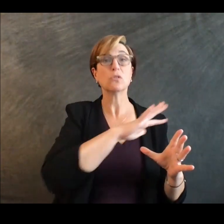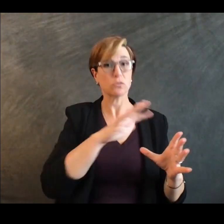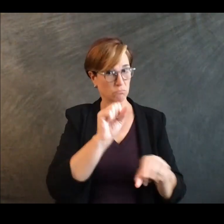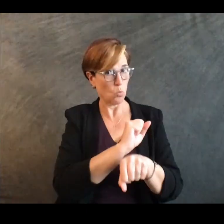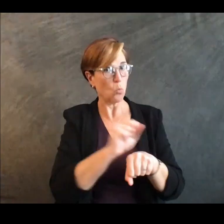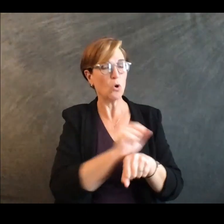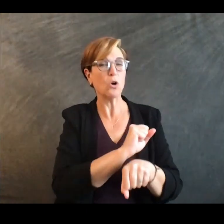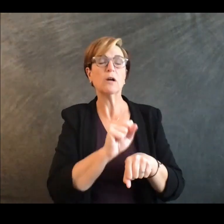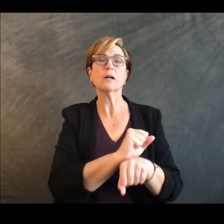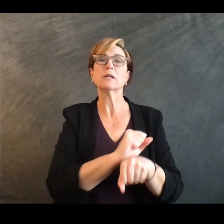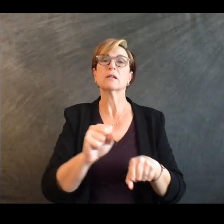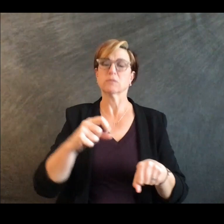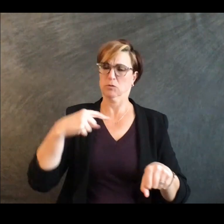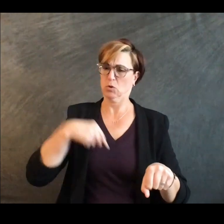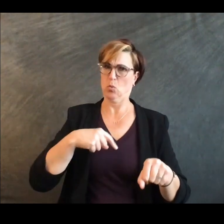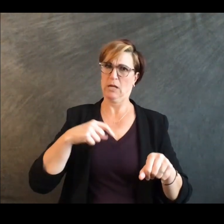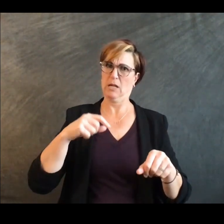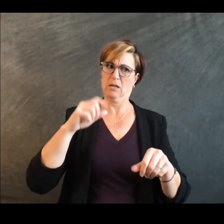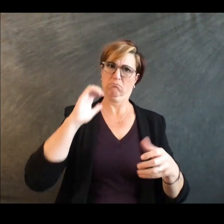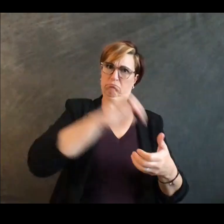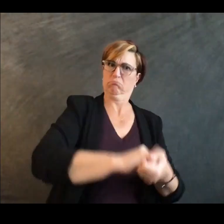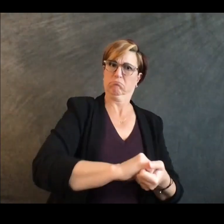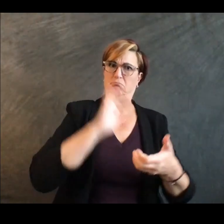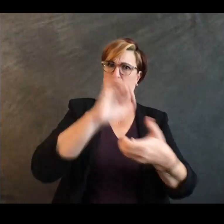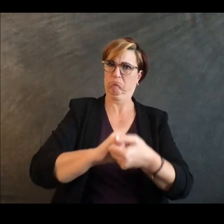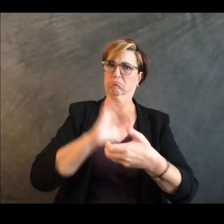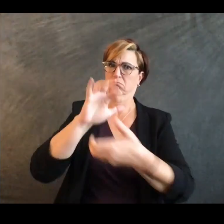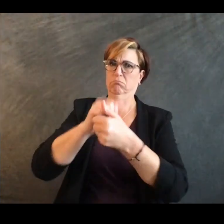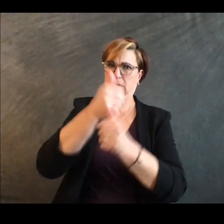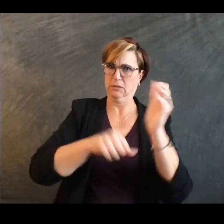has been great coordination especially over the last little while we give them